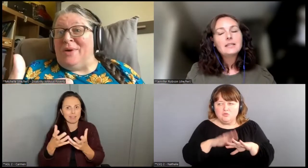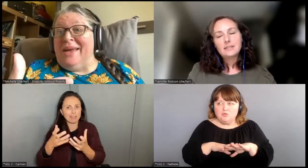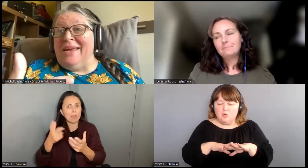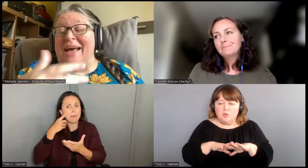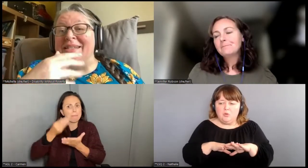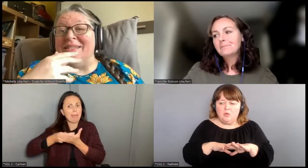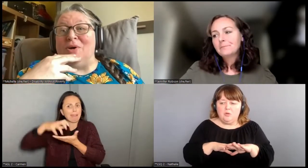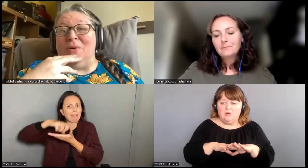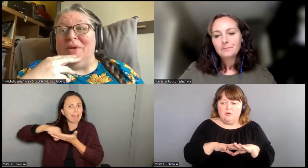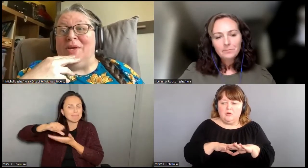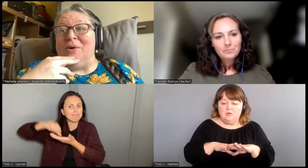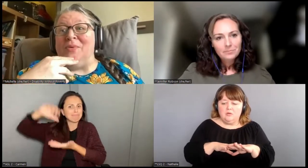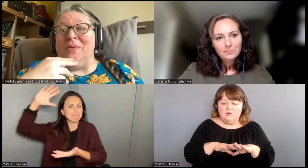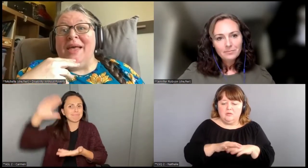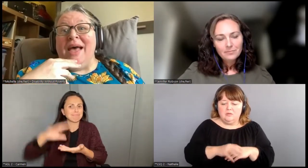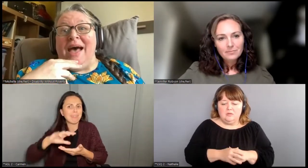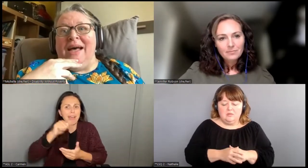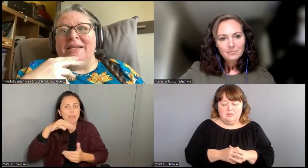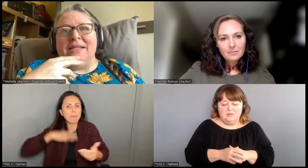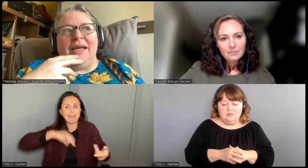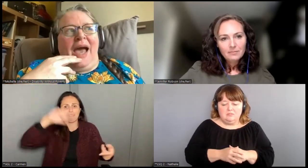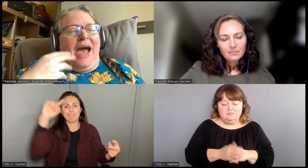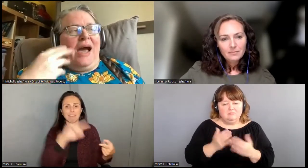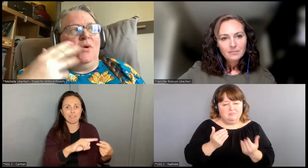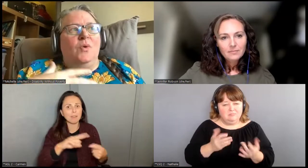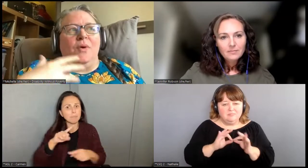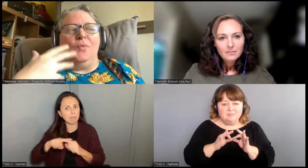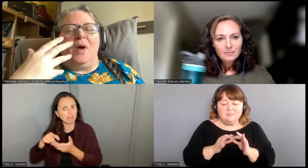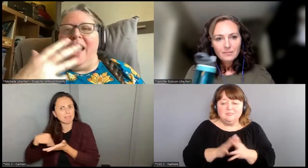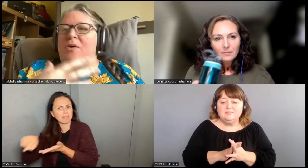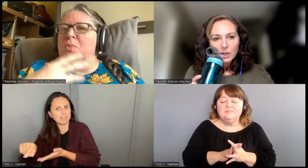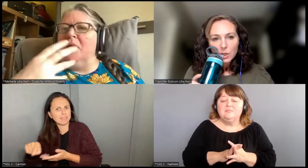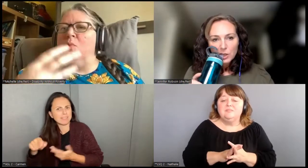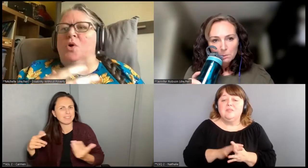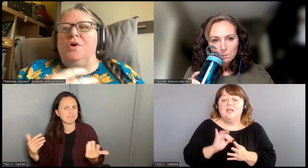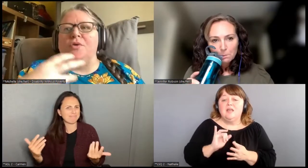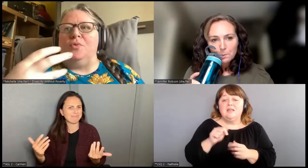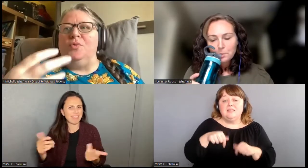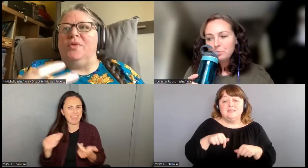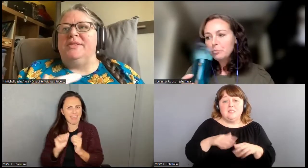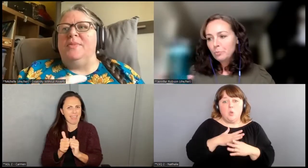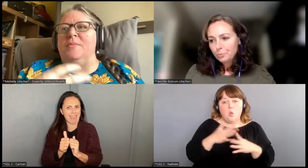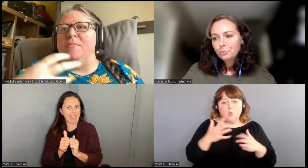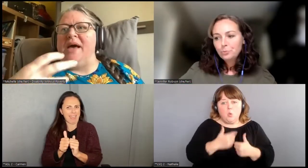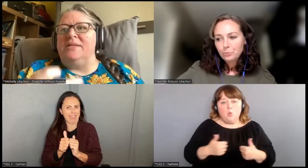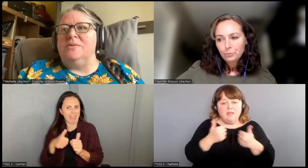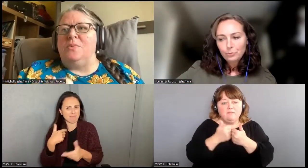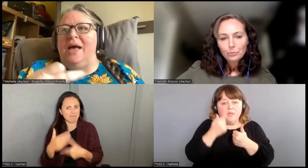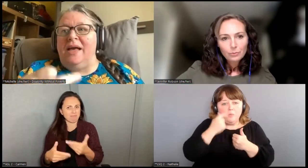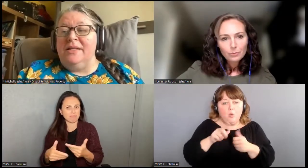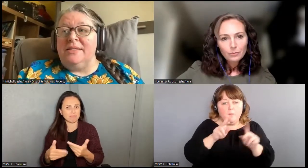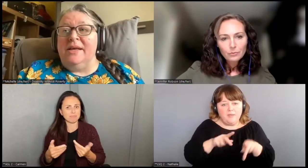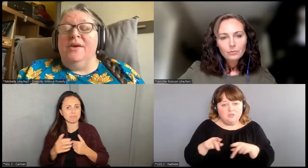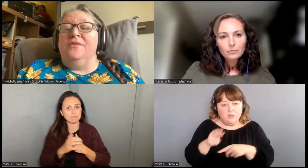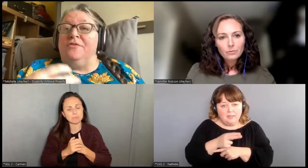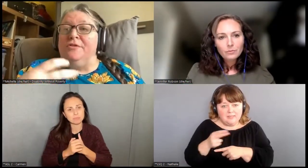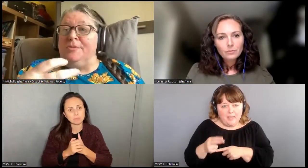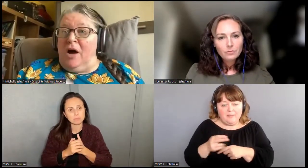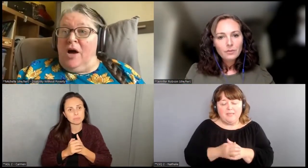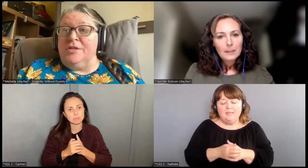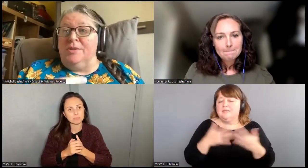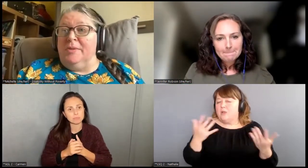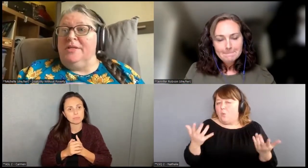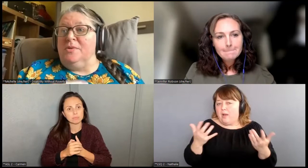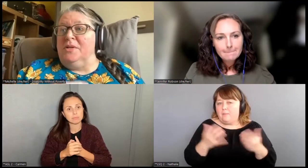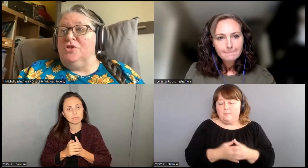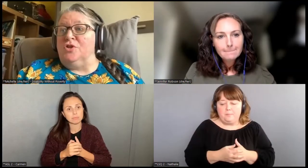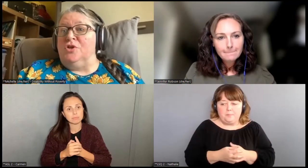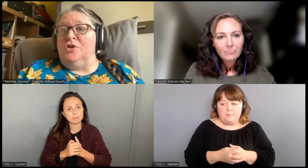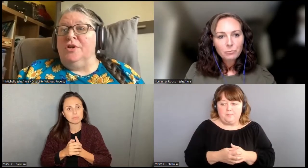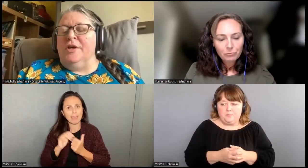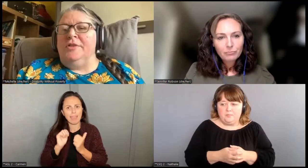RIGHT. SO YOU KNOW, AND HOW DO WE WORK THROUGH THIS IN THE BEST WAYS FOR US POSSIBLY TO ENSURE